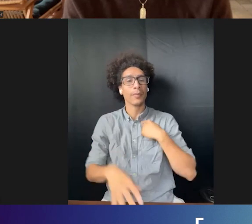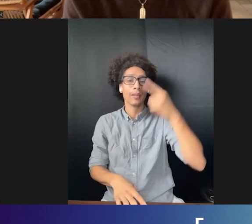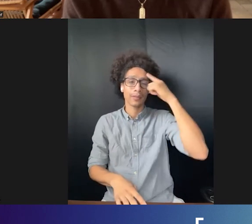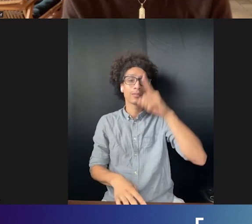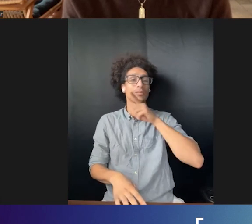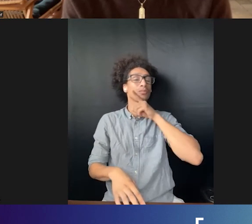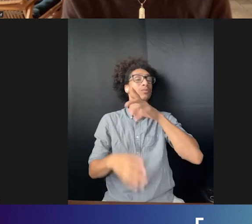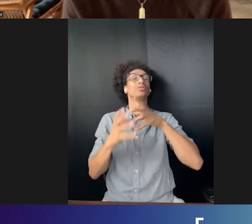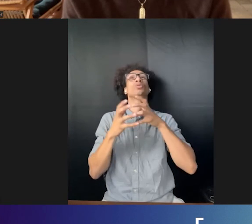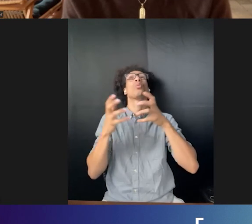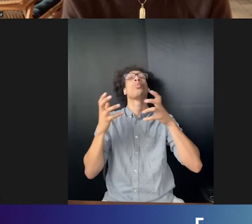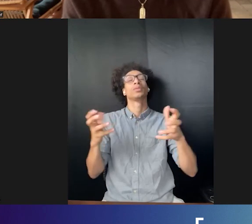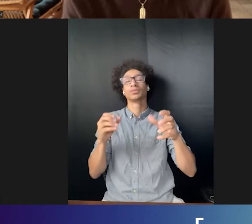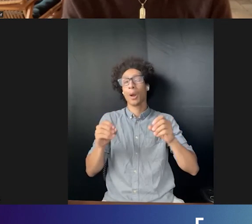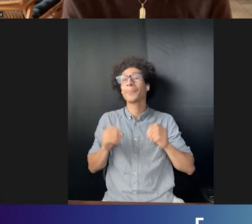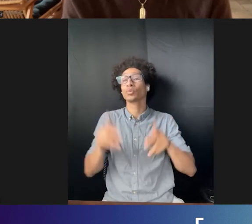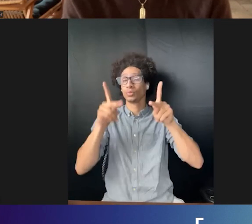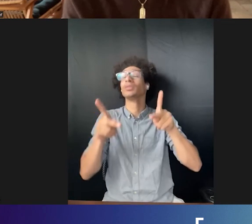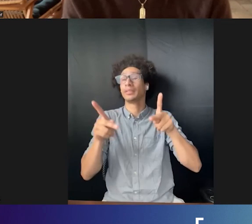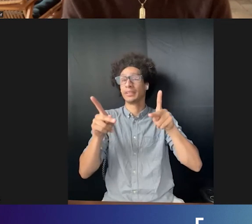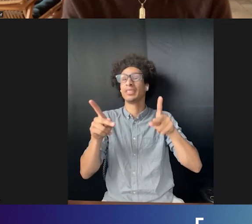you know, this area that somebody should tap into.